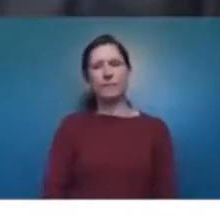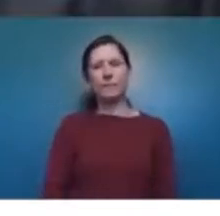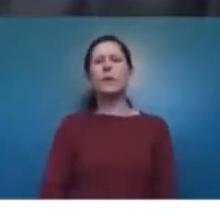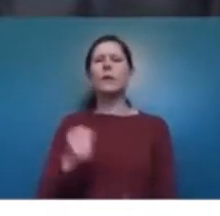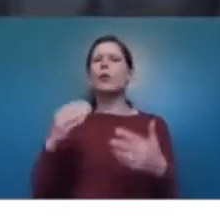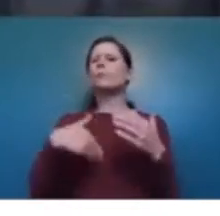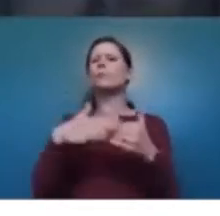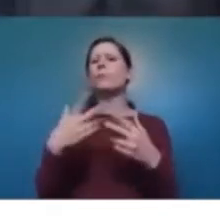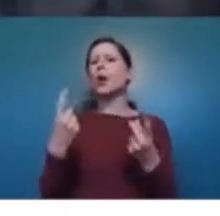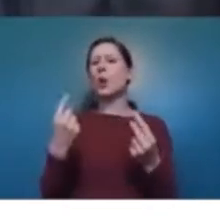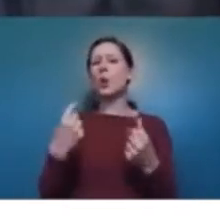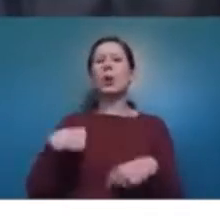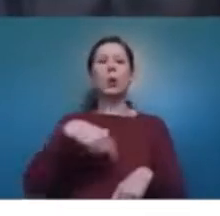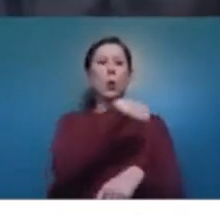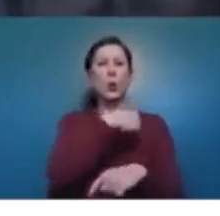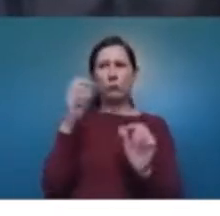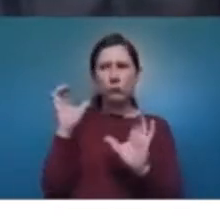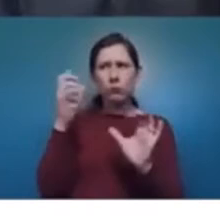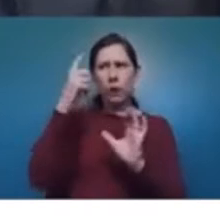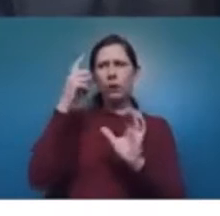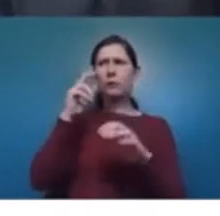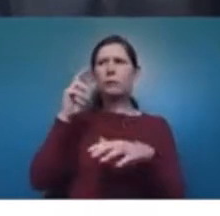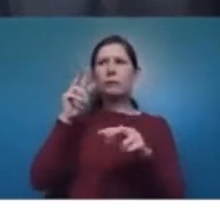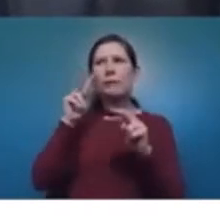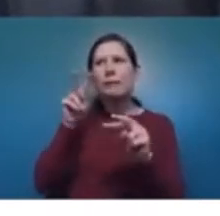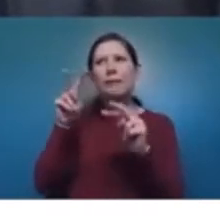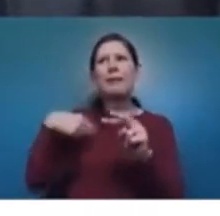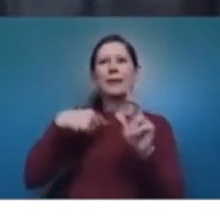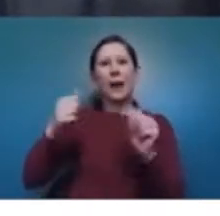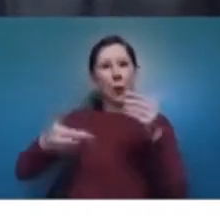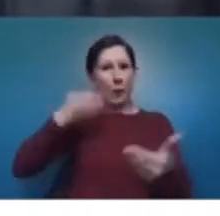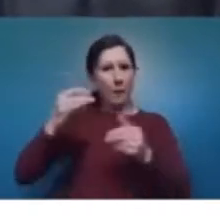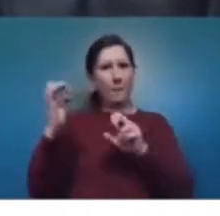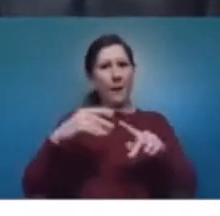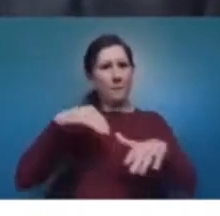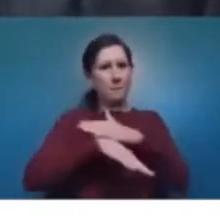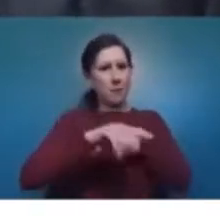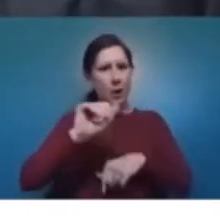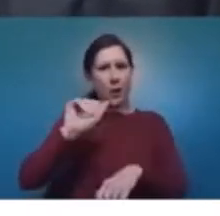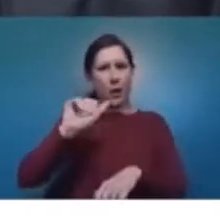So where do we go from here? While we are looking forward to the day when we can welcome guests back into the aquarium.